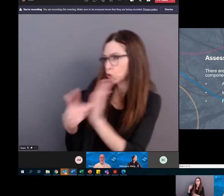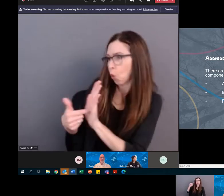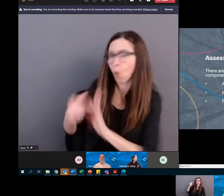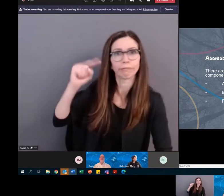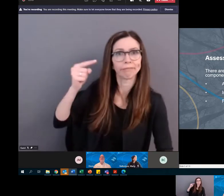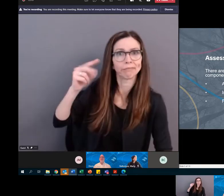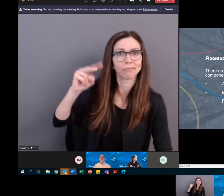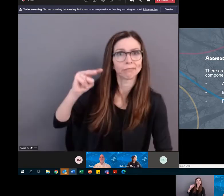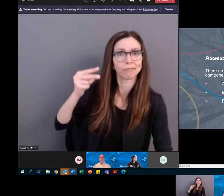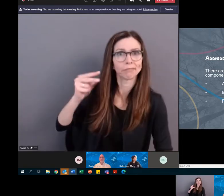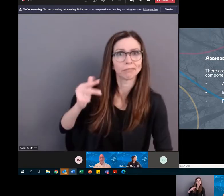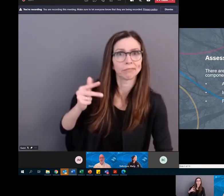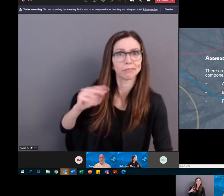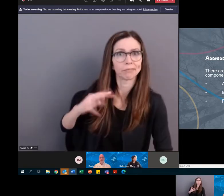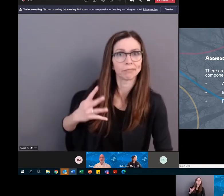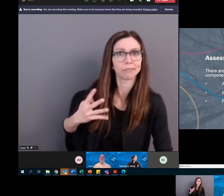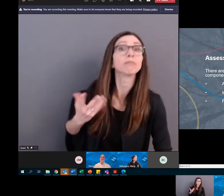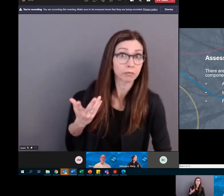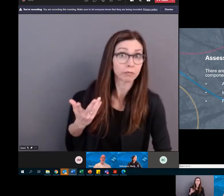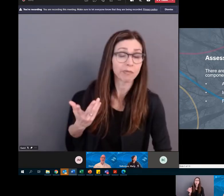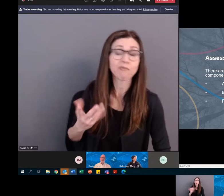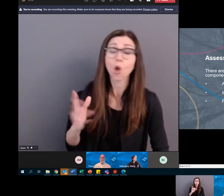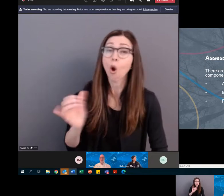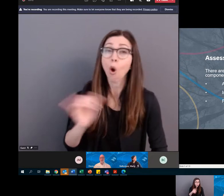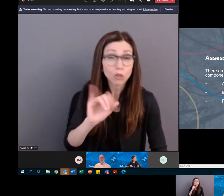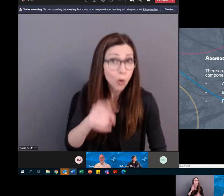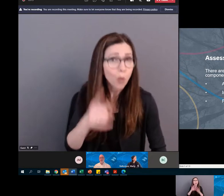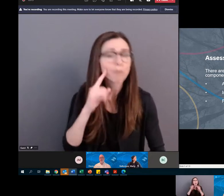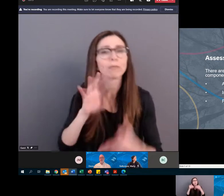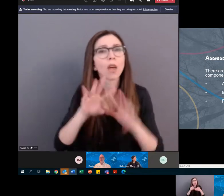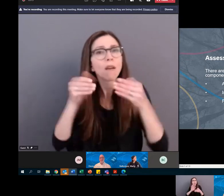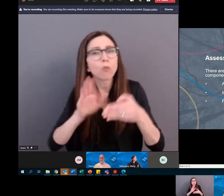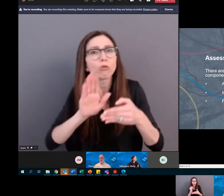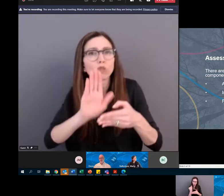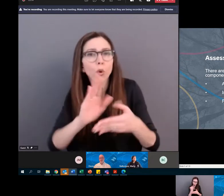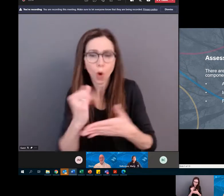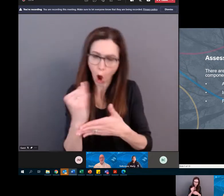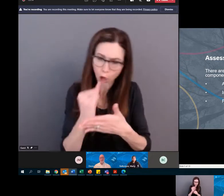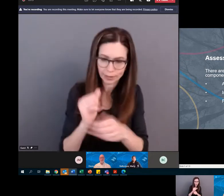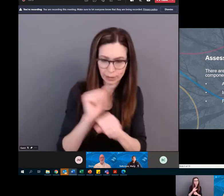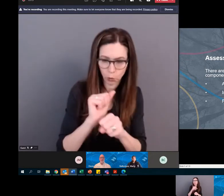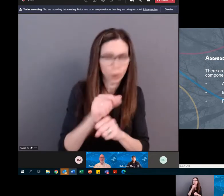focus on your artistic work, not on media or press clips or